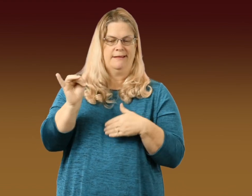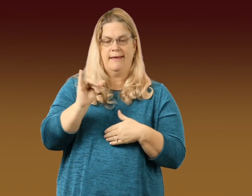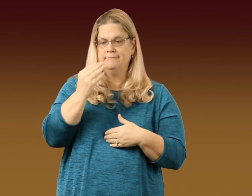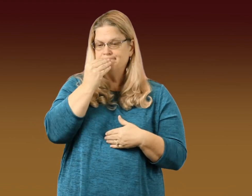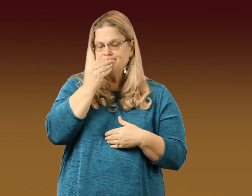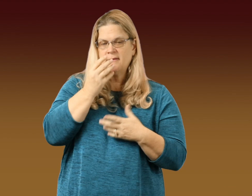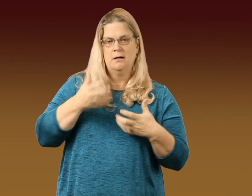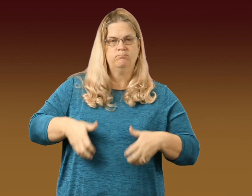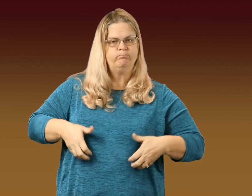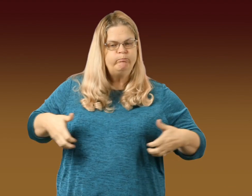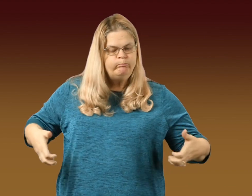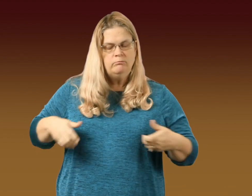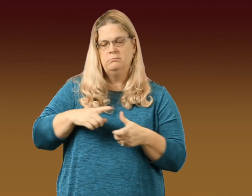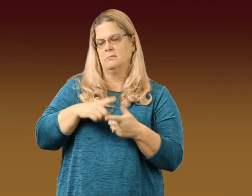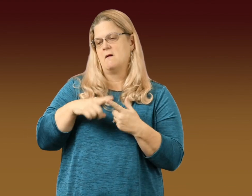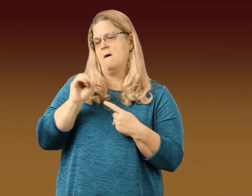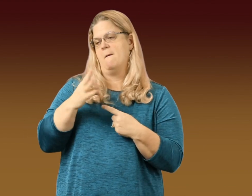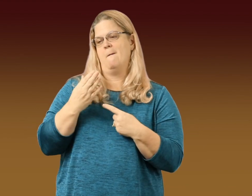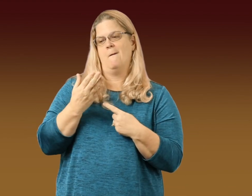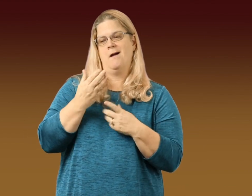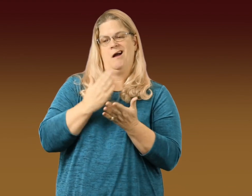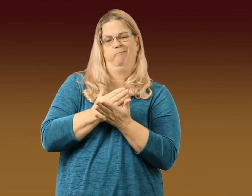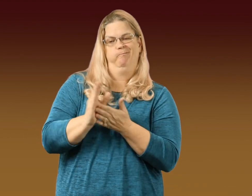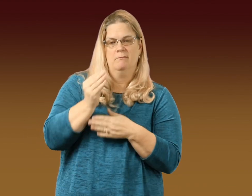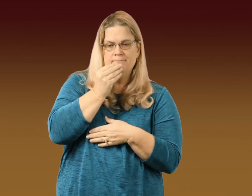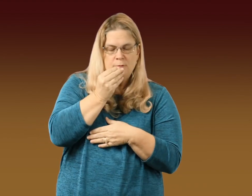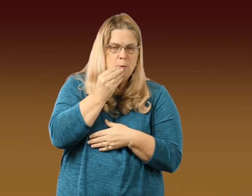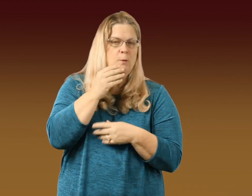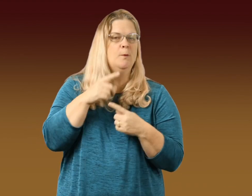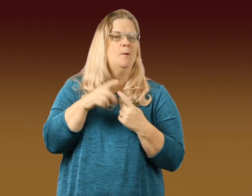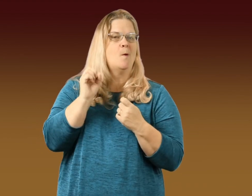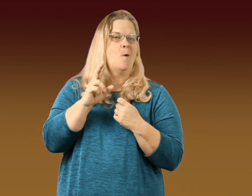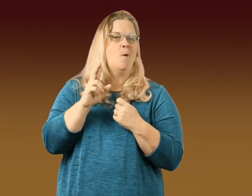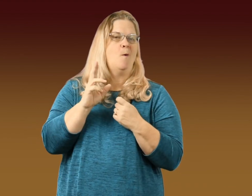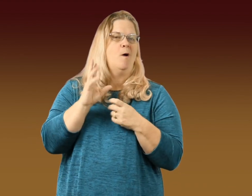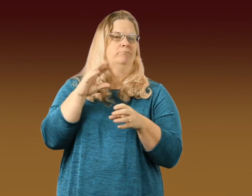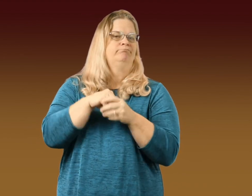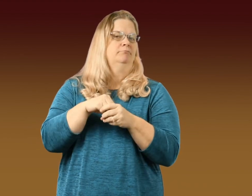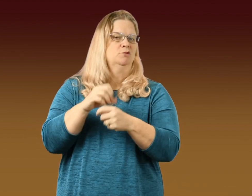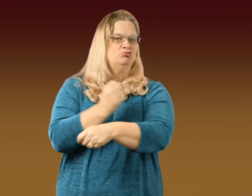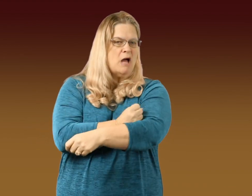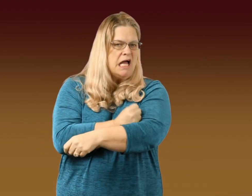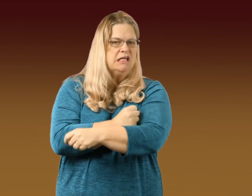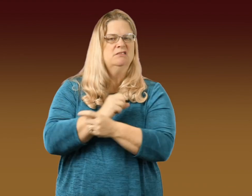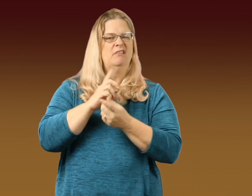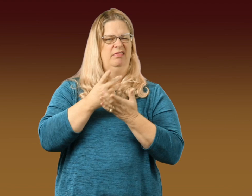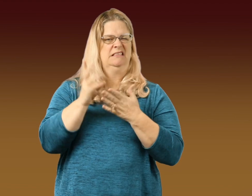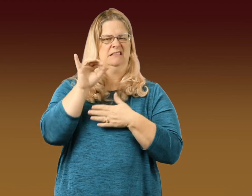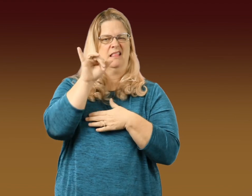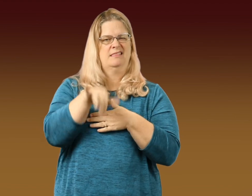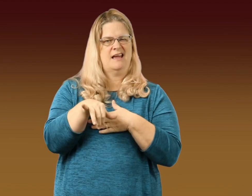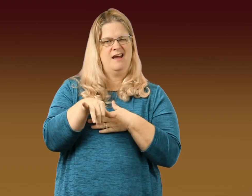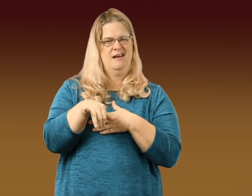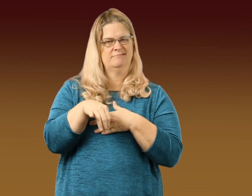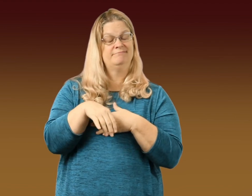It could be related to nutrition, or obesity, poor appetite, use of drugs,